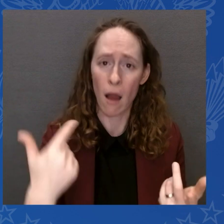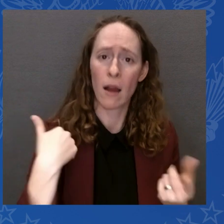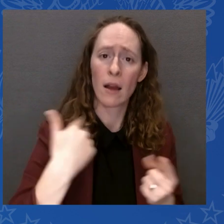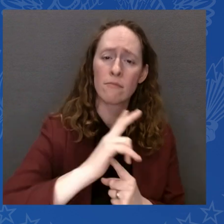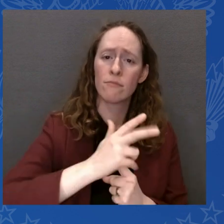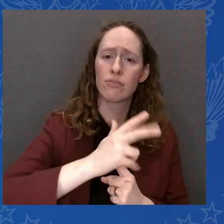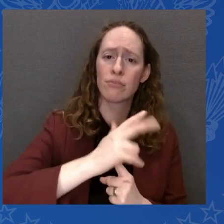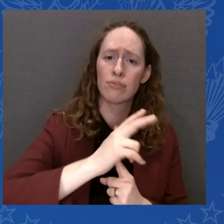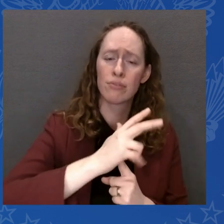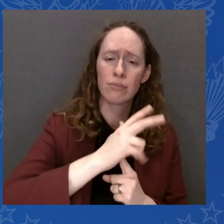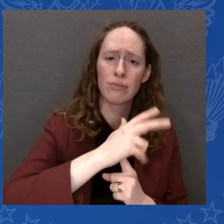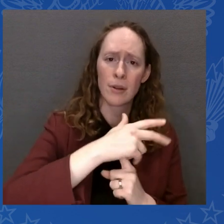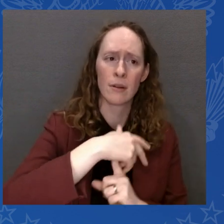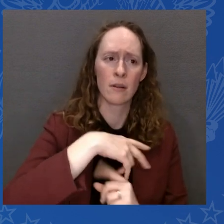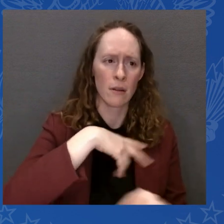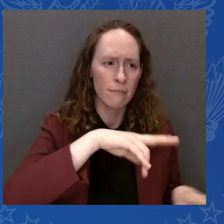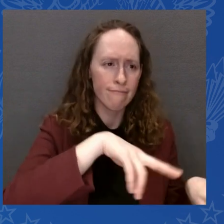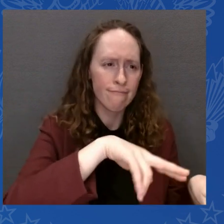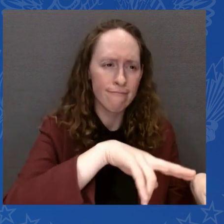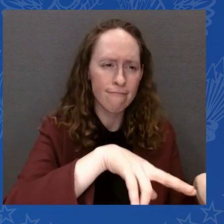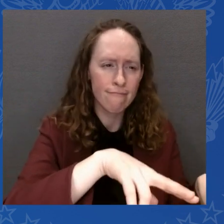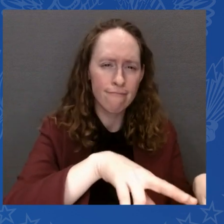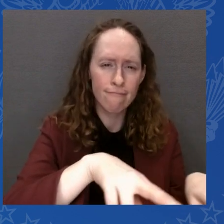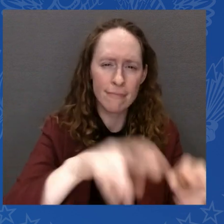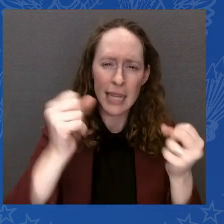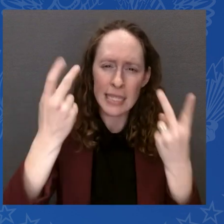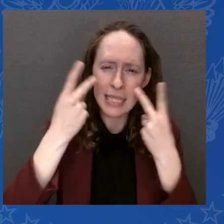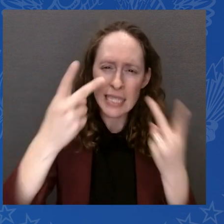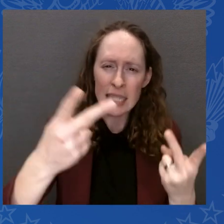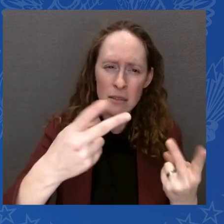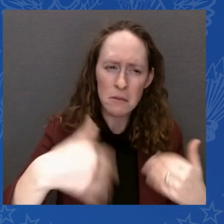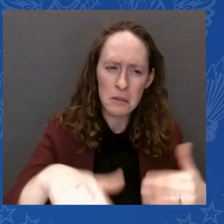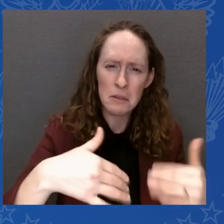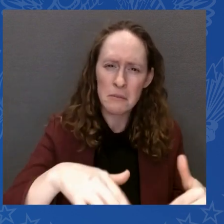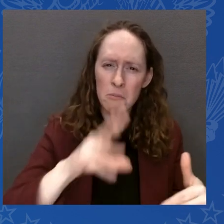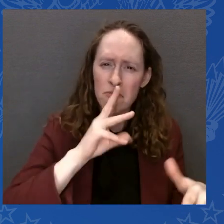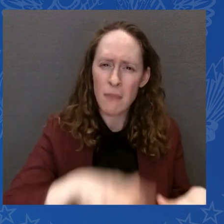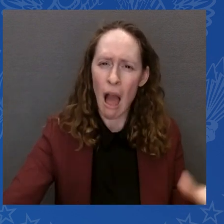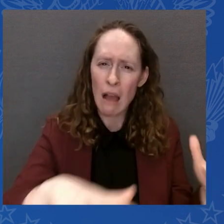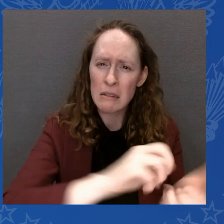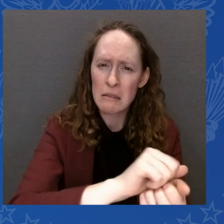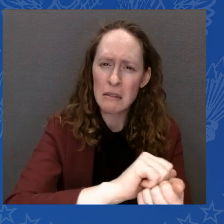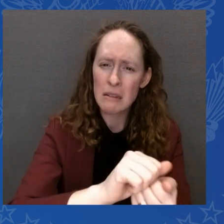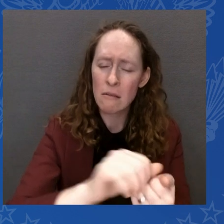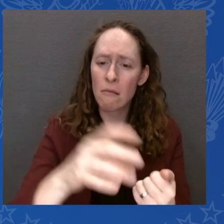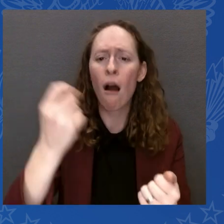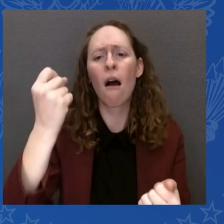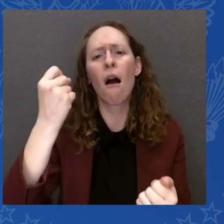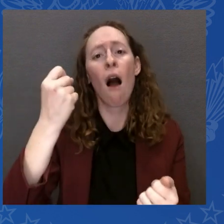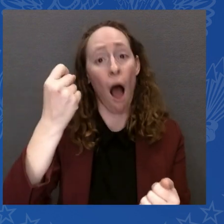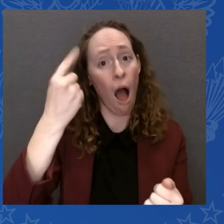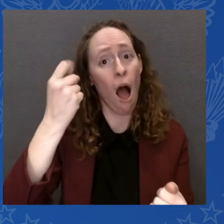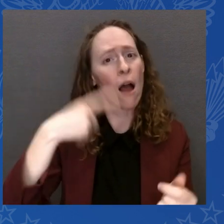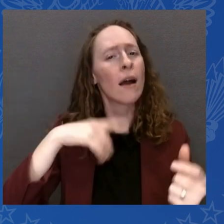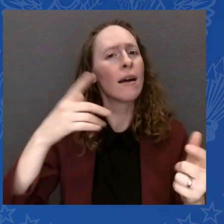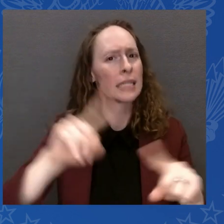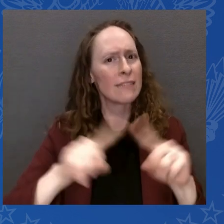just how much damage has been done. You get -- we flew over the entire area, and parts of the state -- the entire --